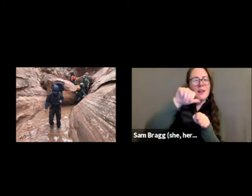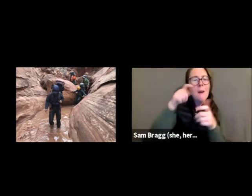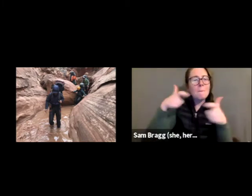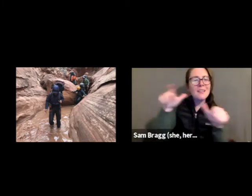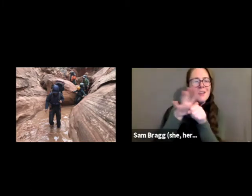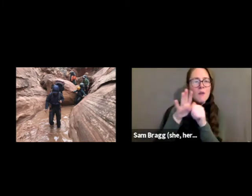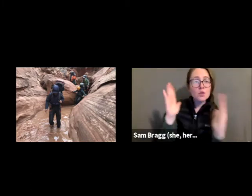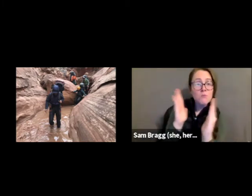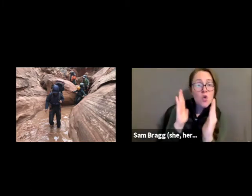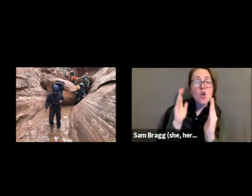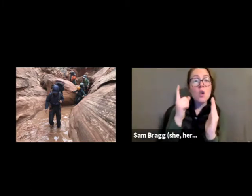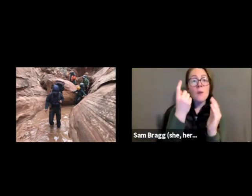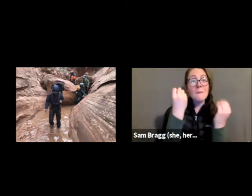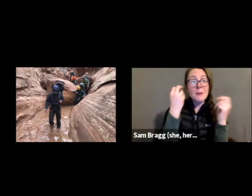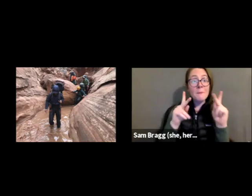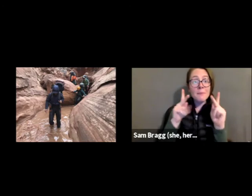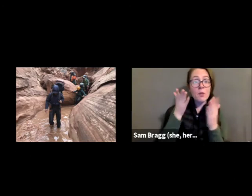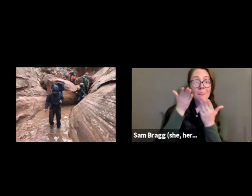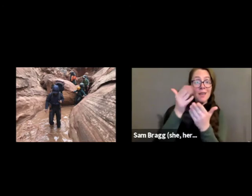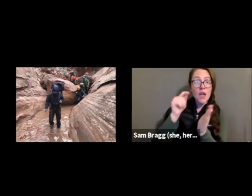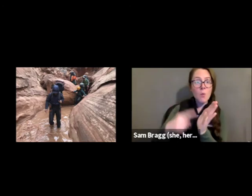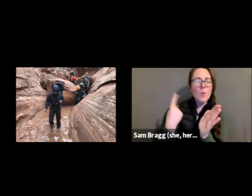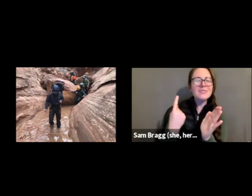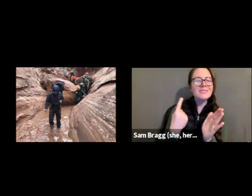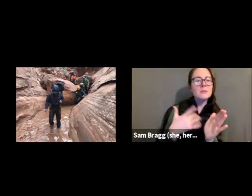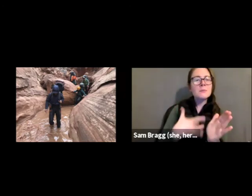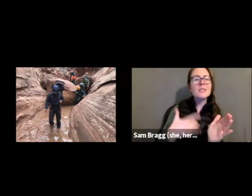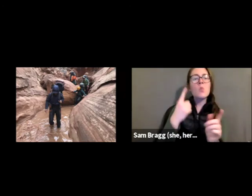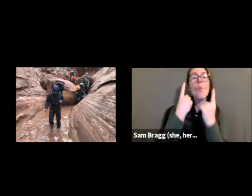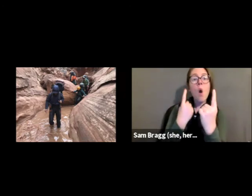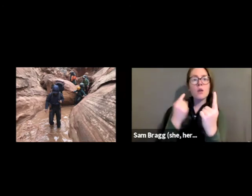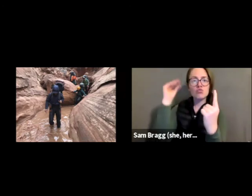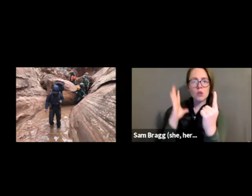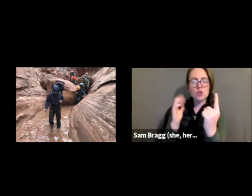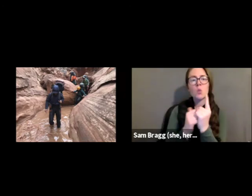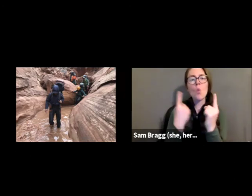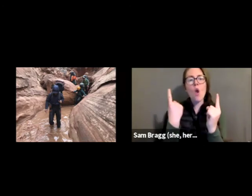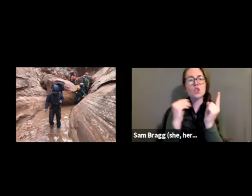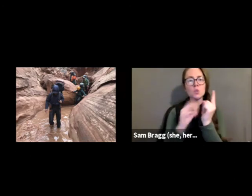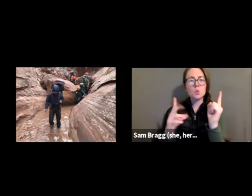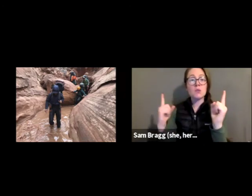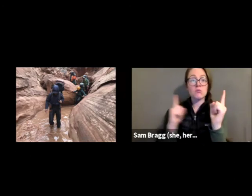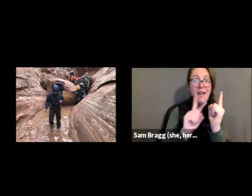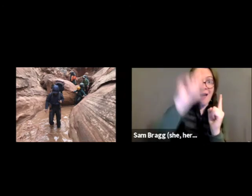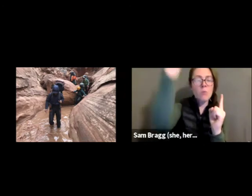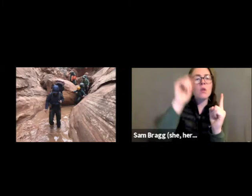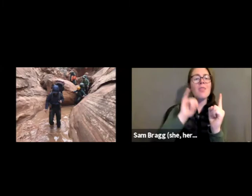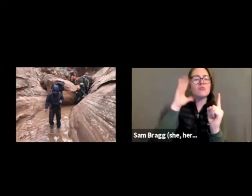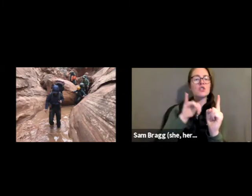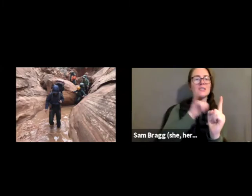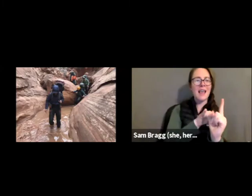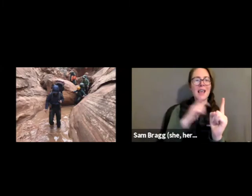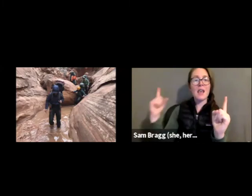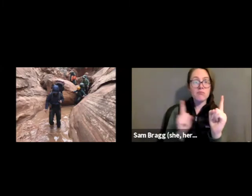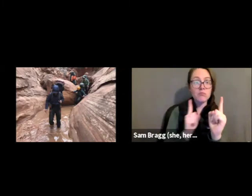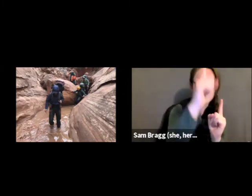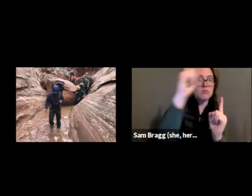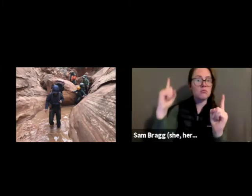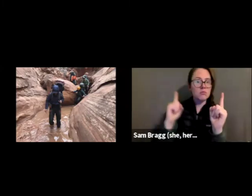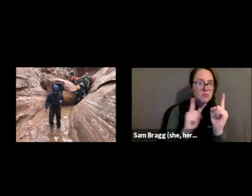going up the canyon walls we had many people in our group and so in order to get out we had to go